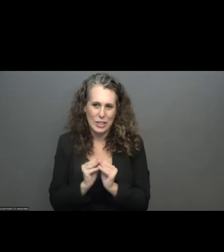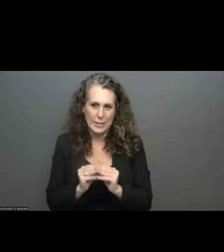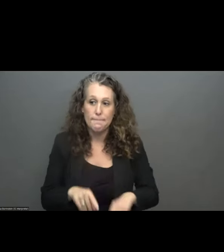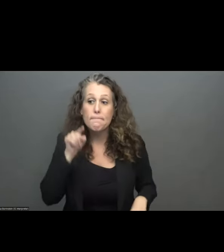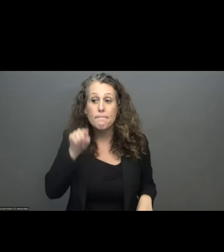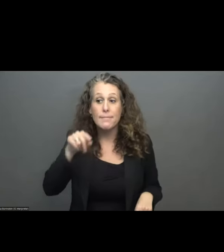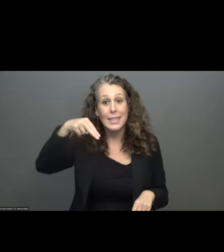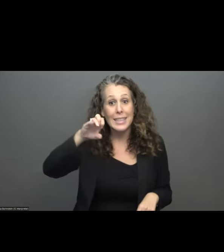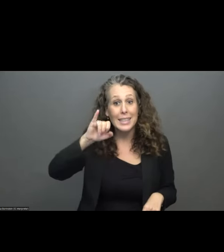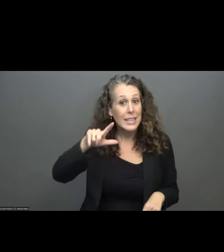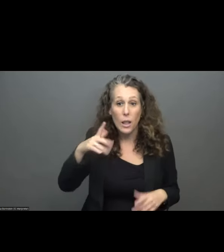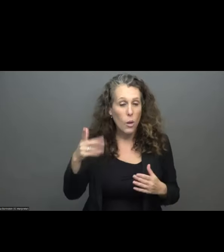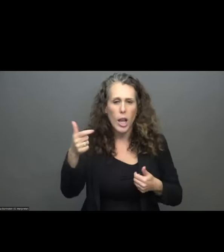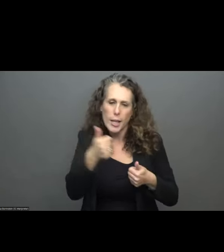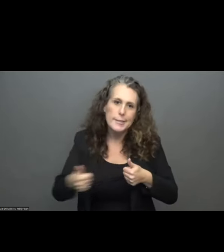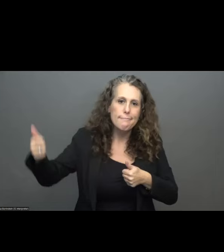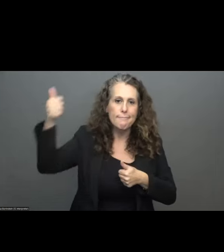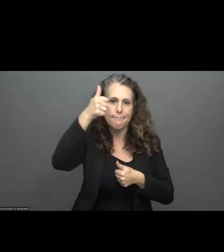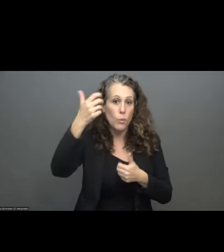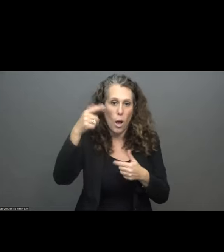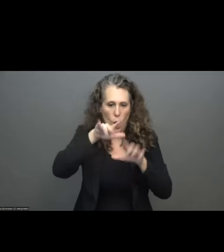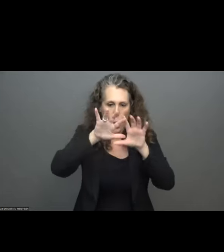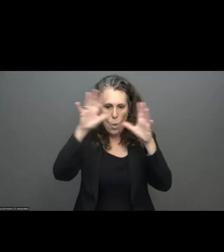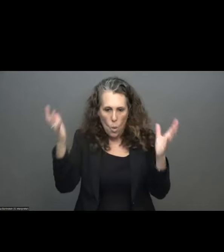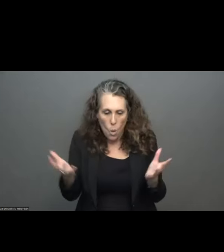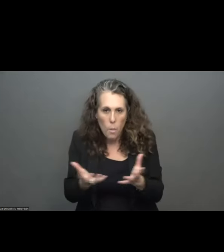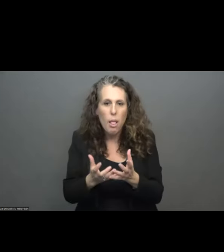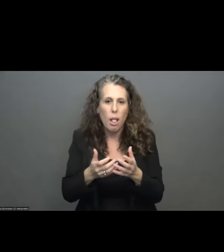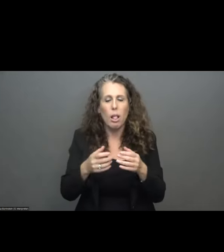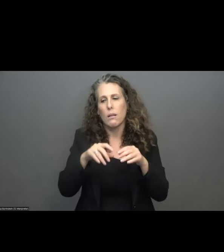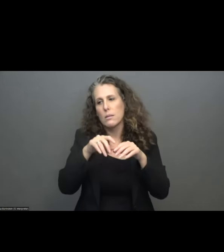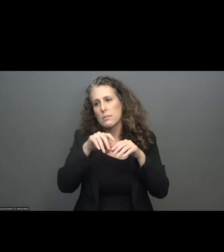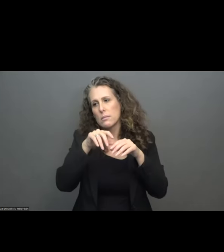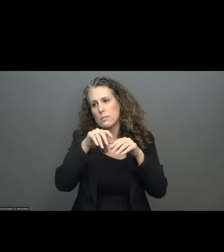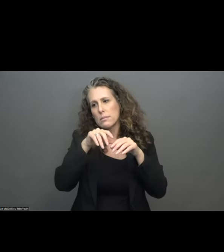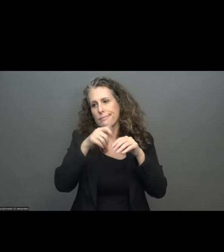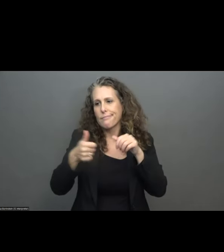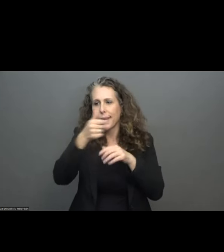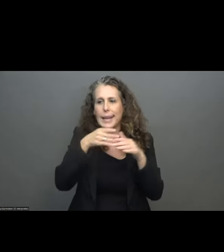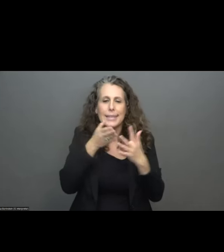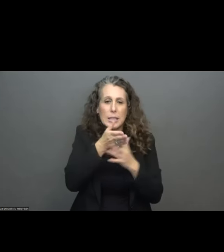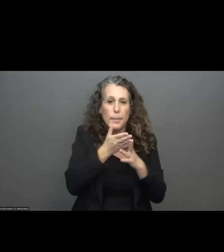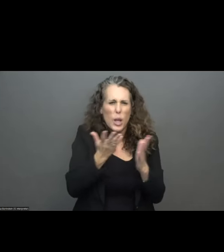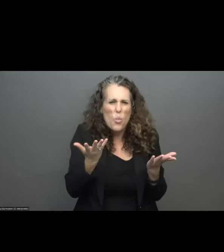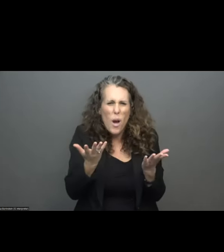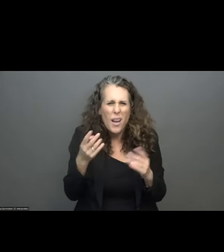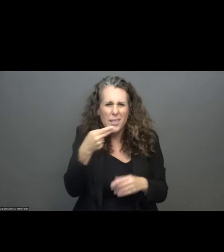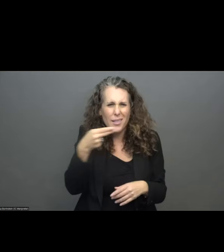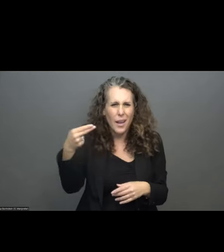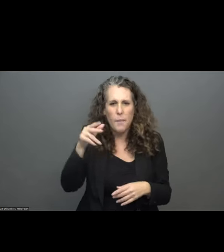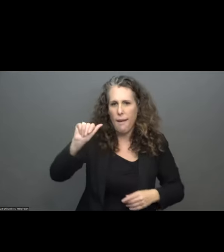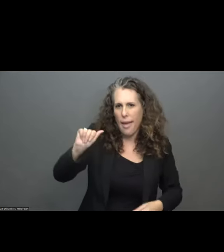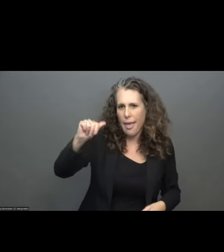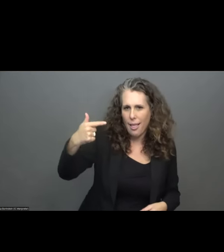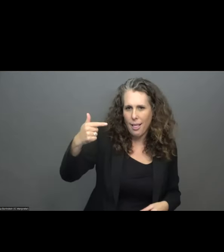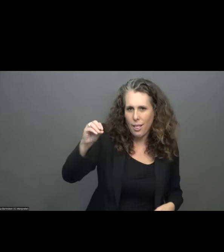accessibility at a toss. So before I give the floor over to Laura and to Maria might